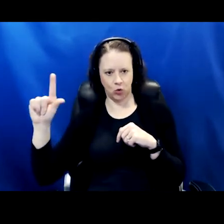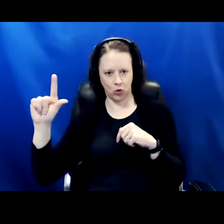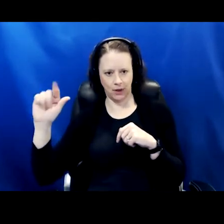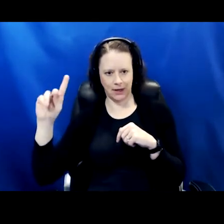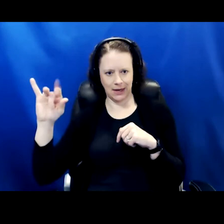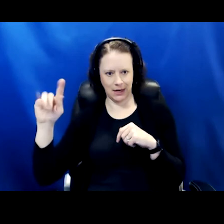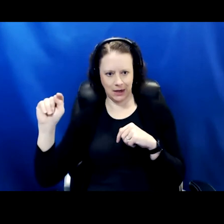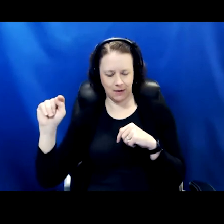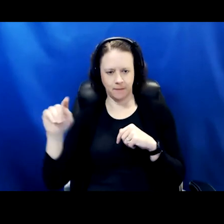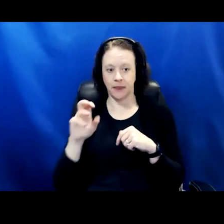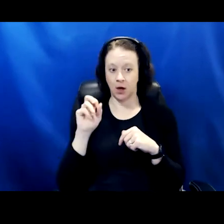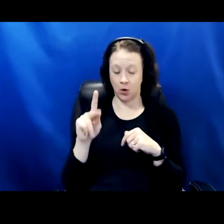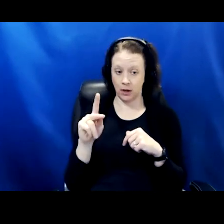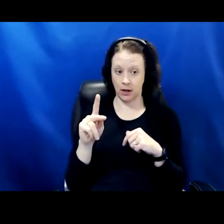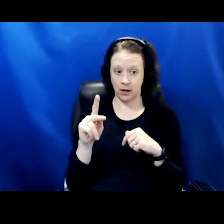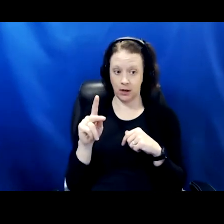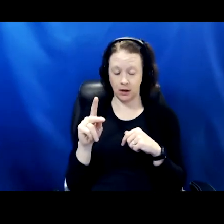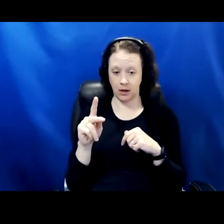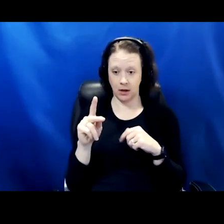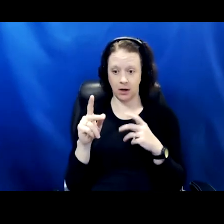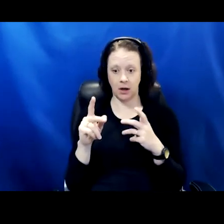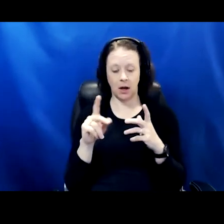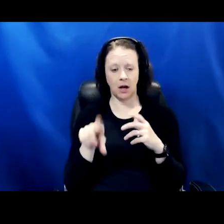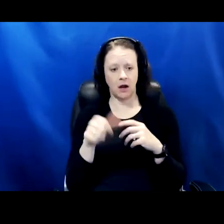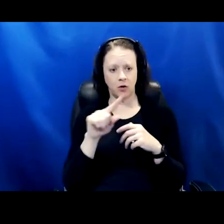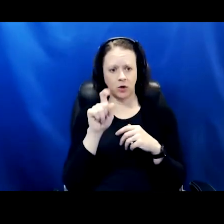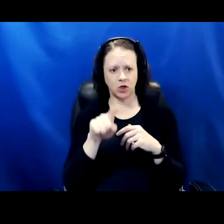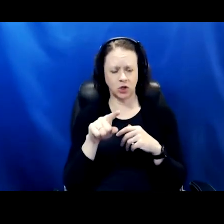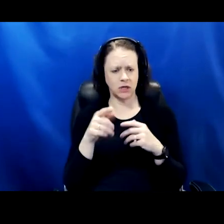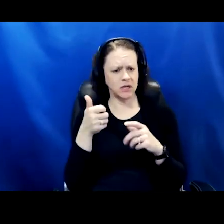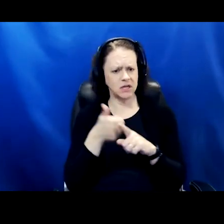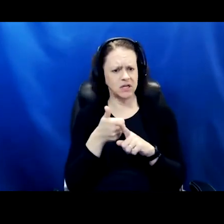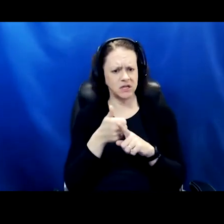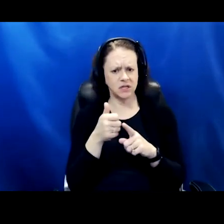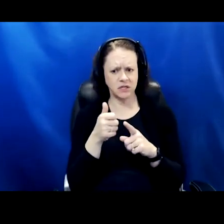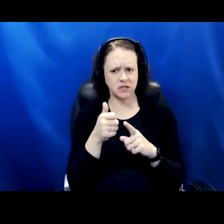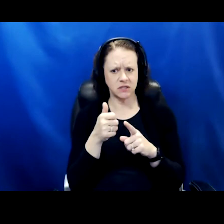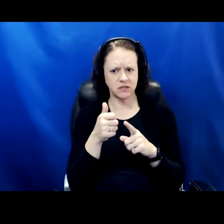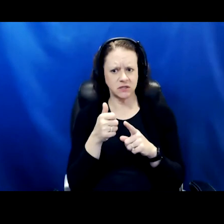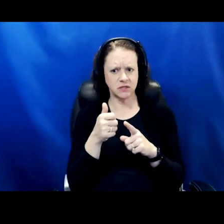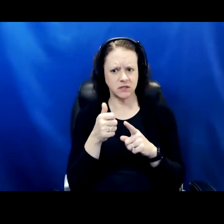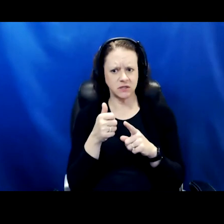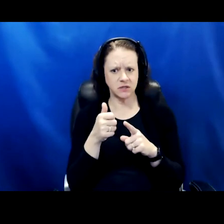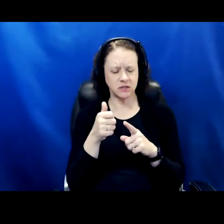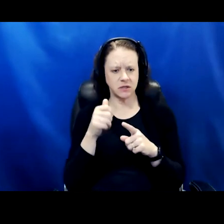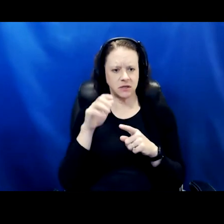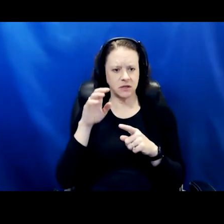Is the Ed Roberts in line to be a site again for vaccination?